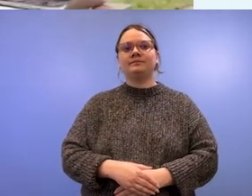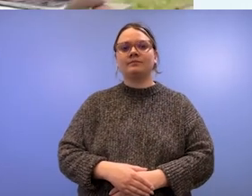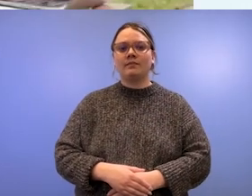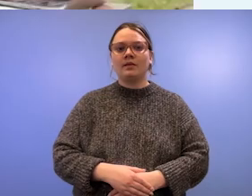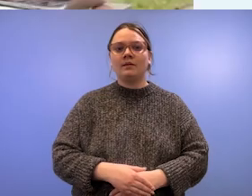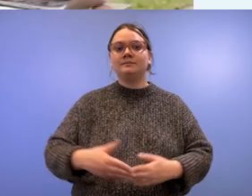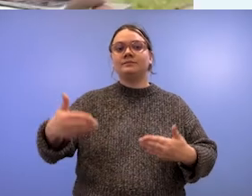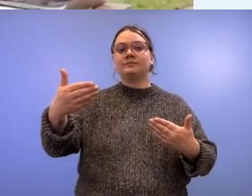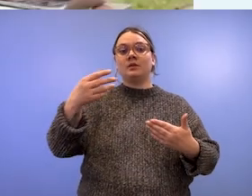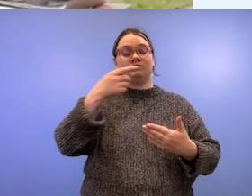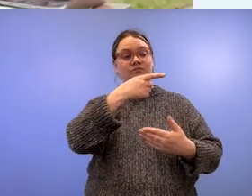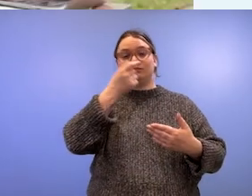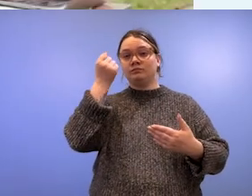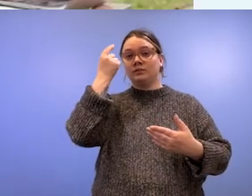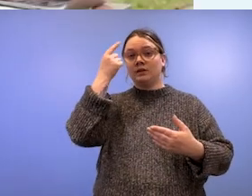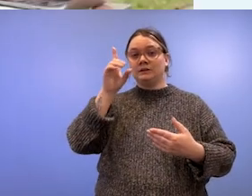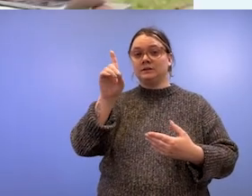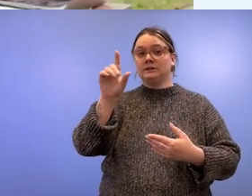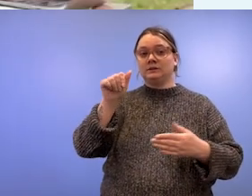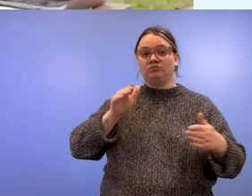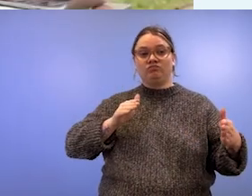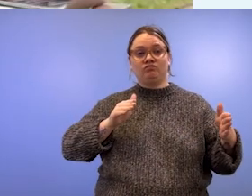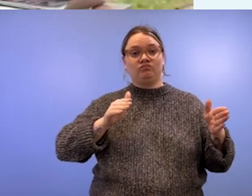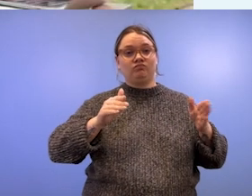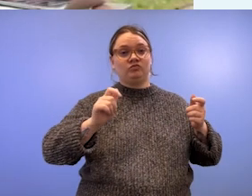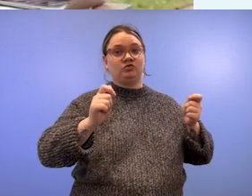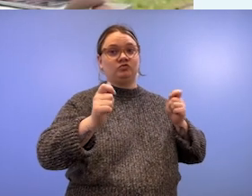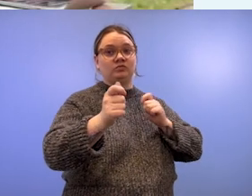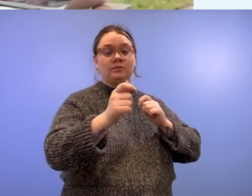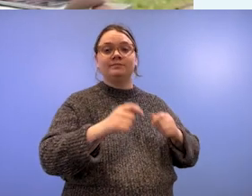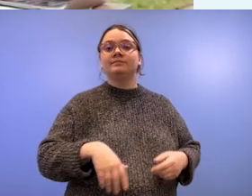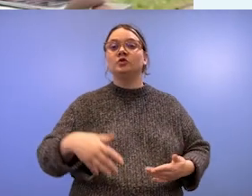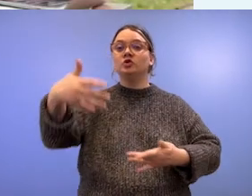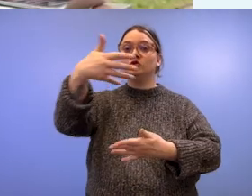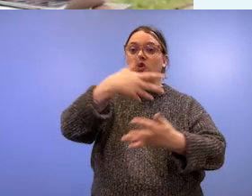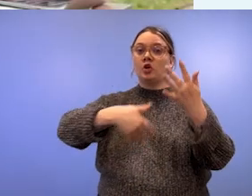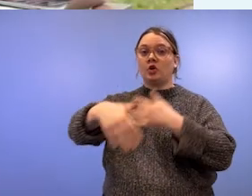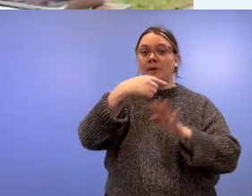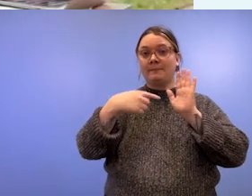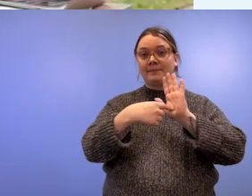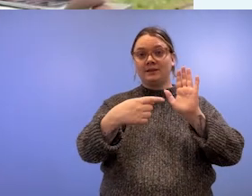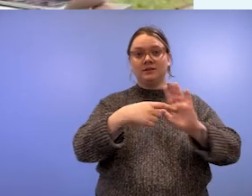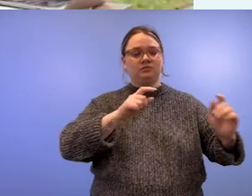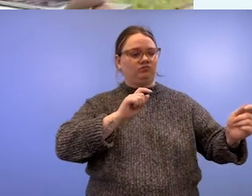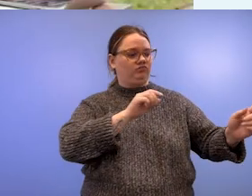So our understanding of disability is shifting. So the social model shifts away from a medicalized